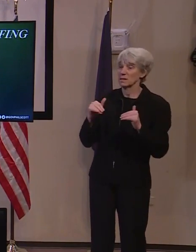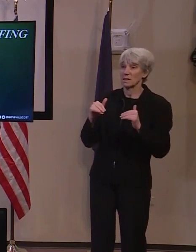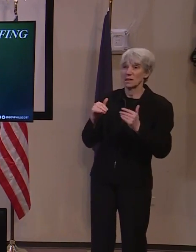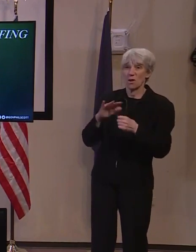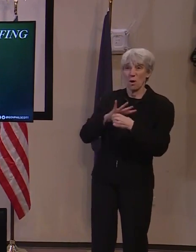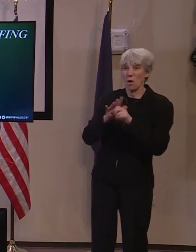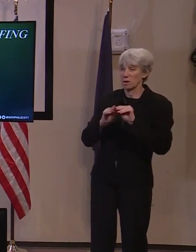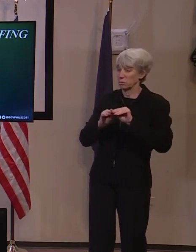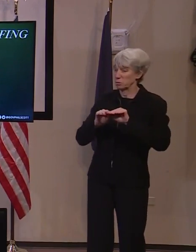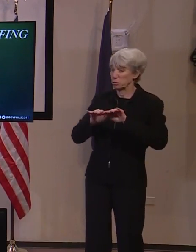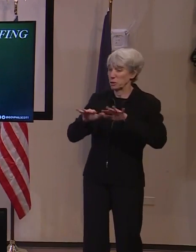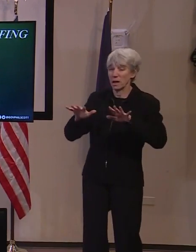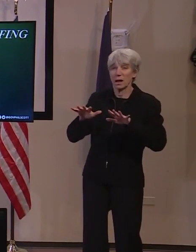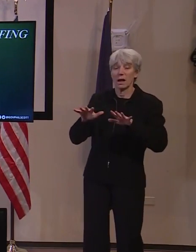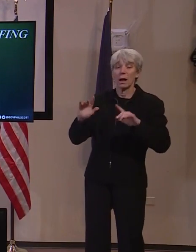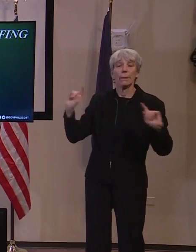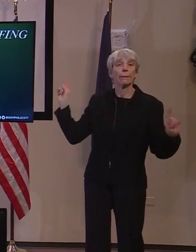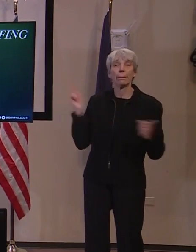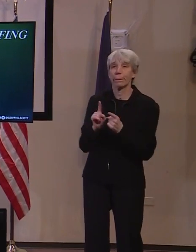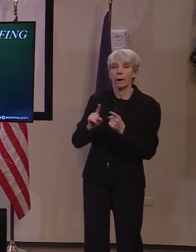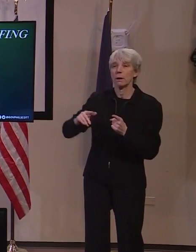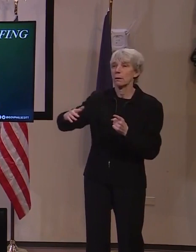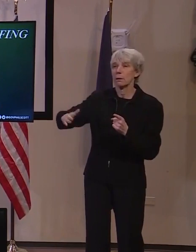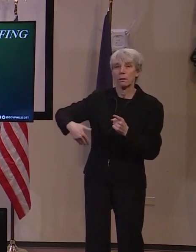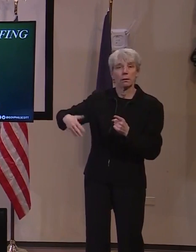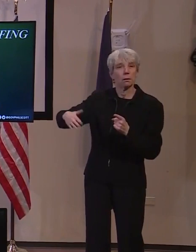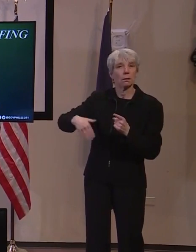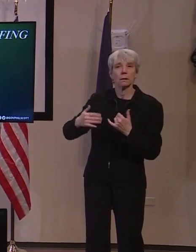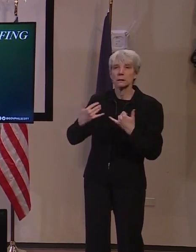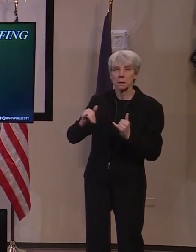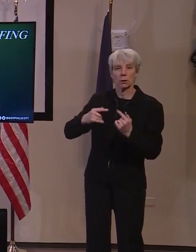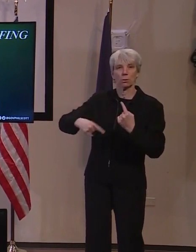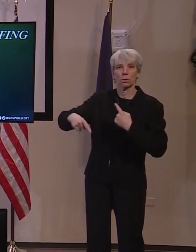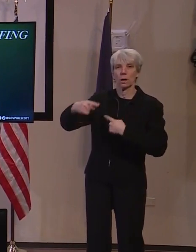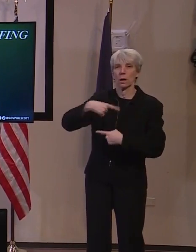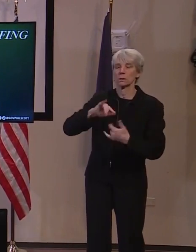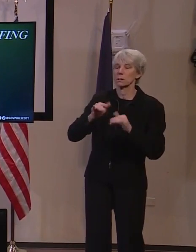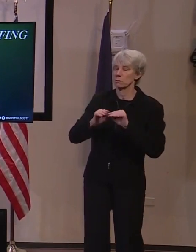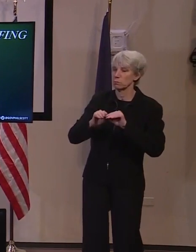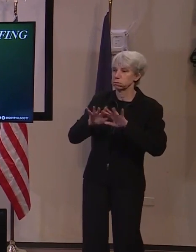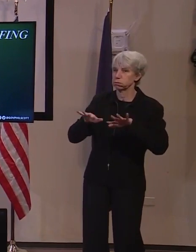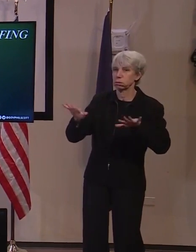Seeing high levels of virus spreading through our communities and more people in the hospital with COVID-19.